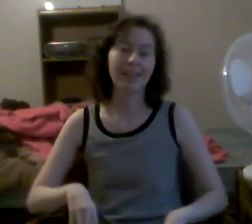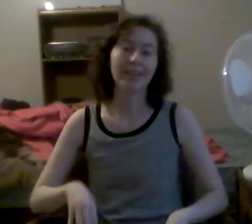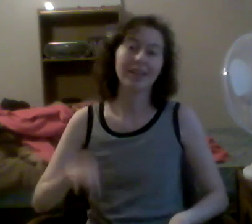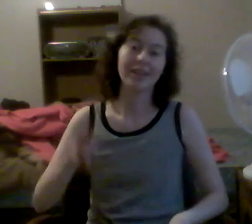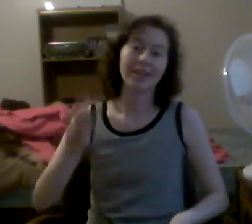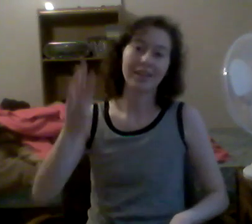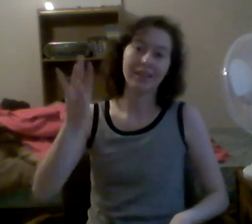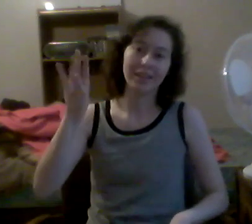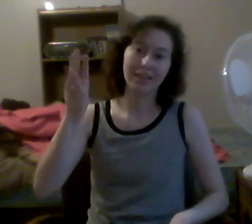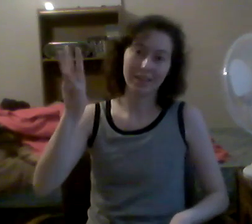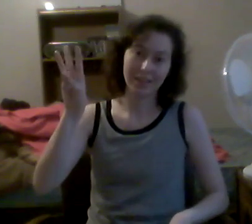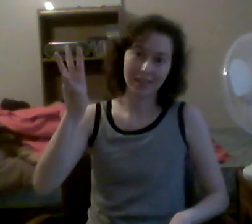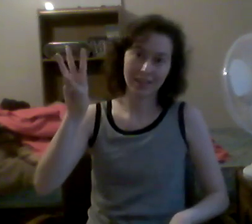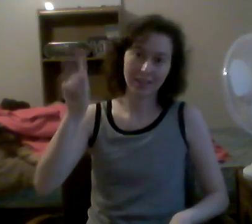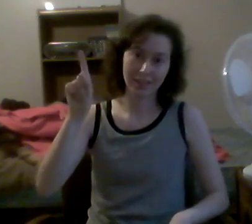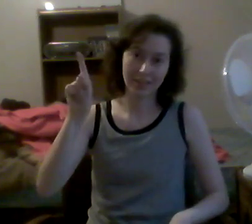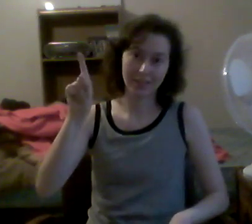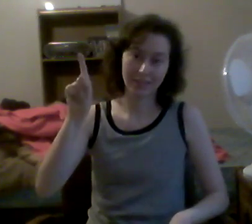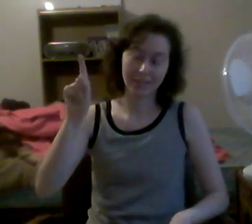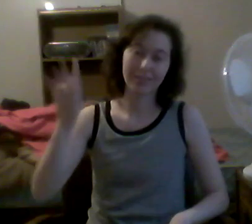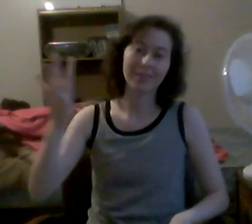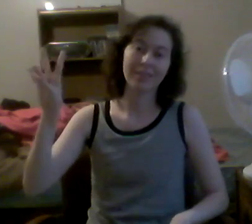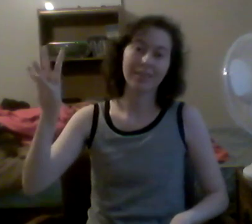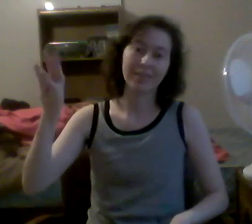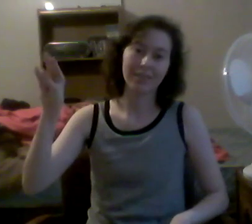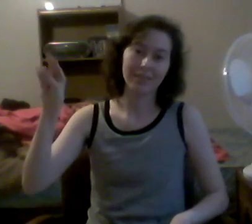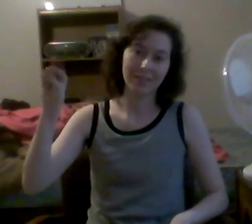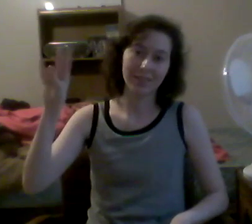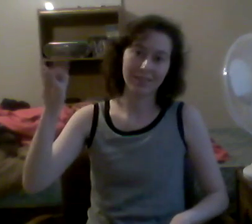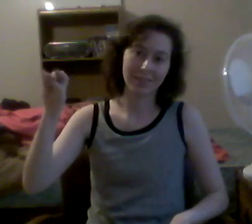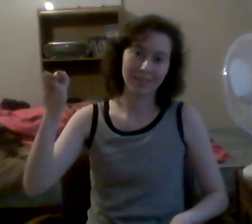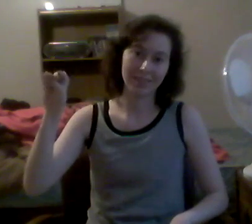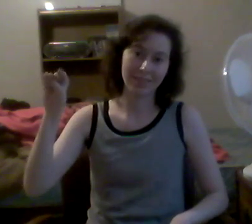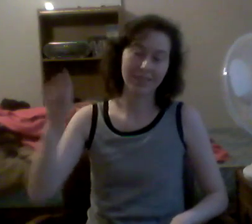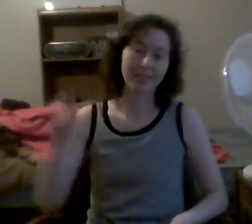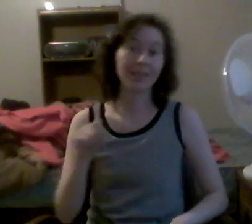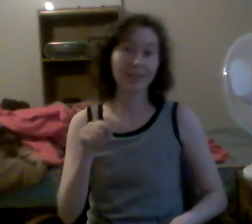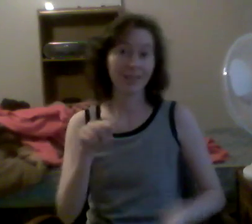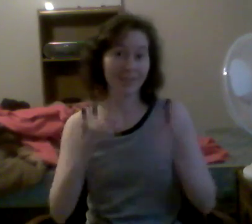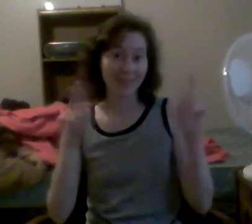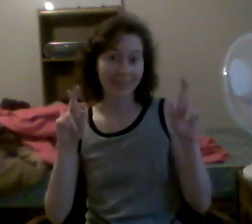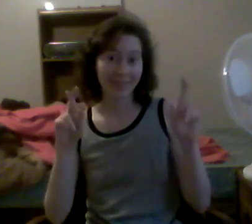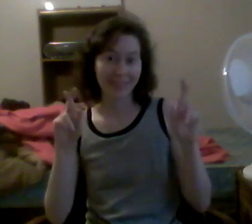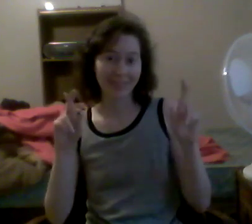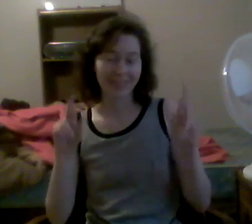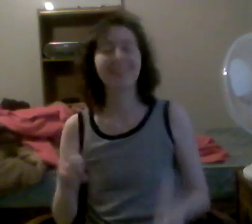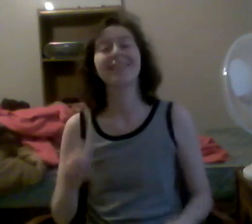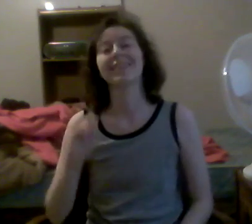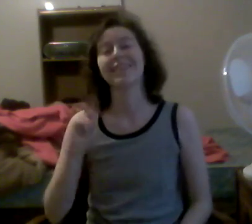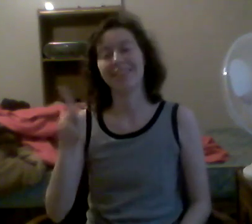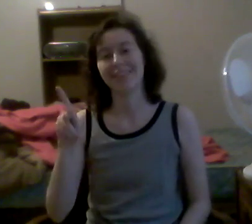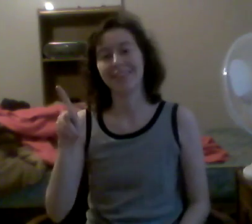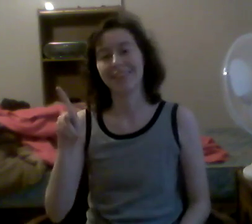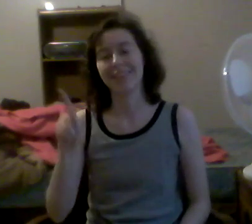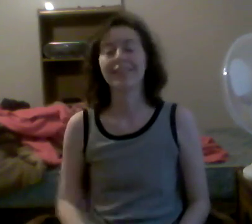61 through 70 you ready? ok!